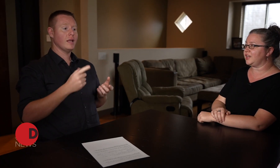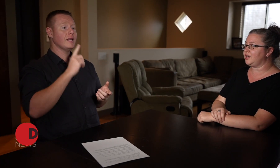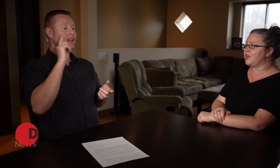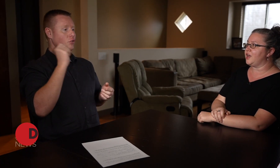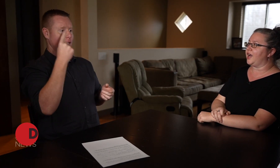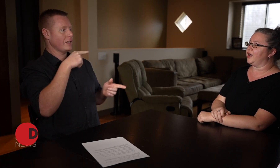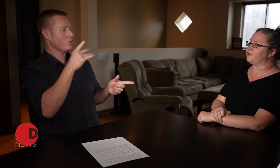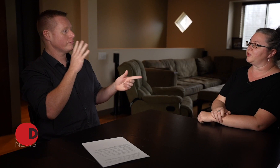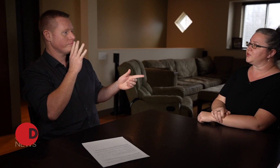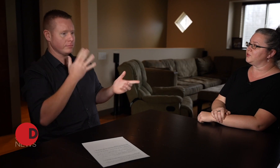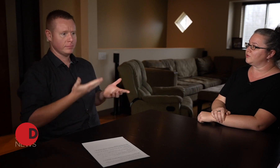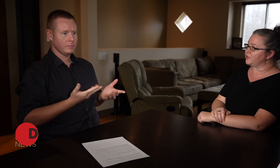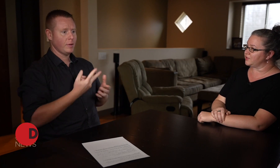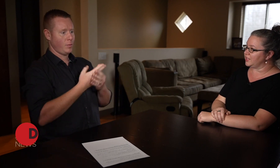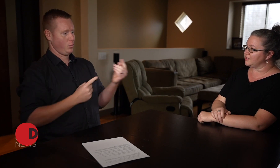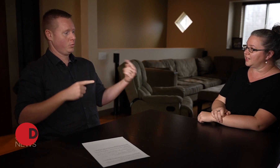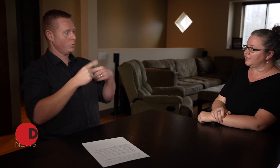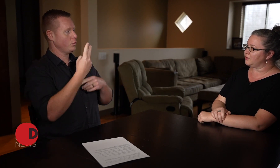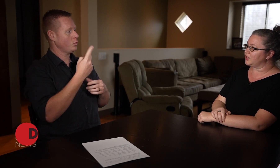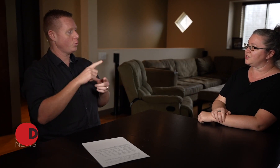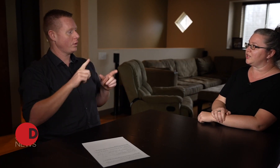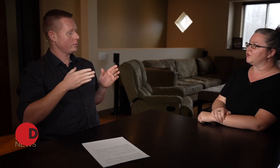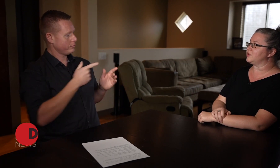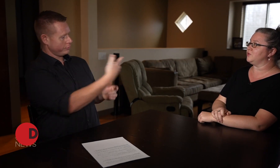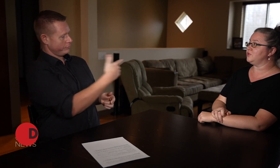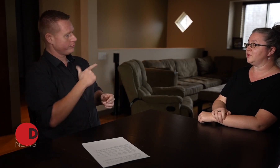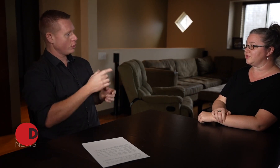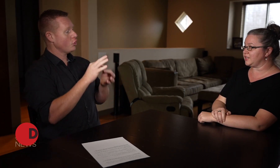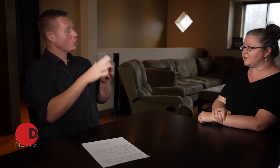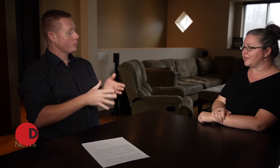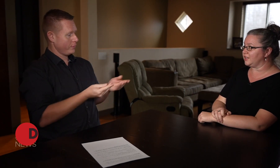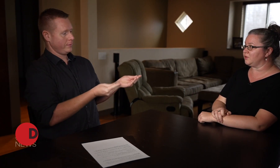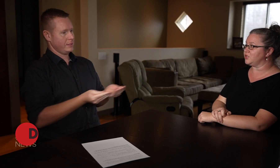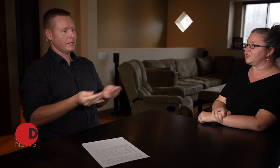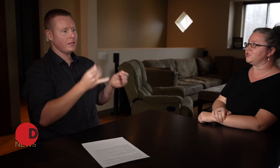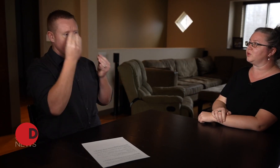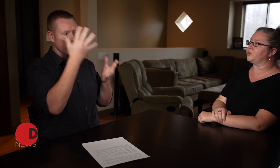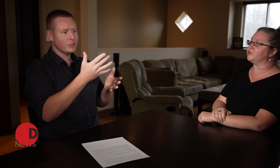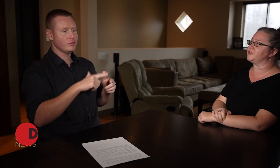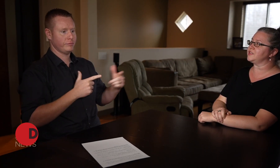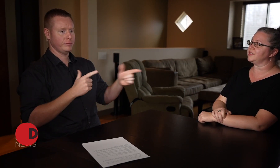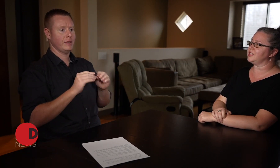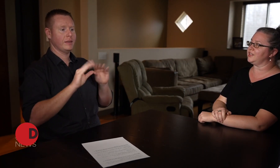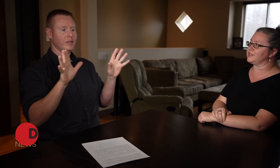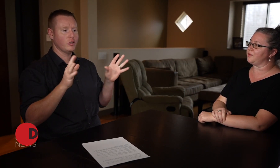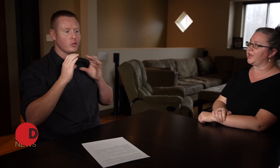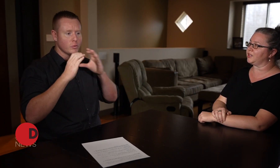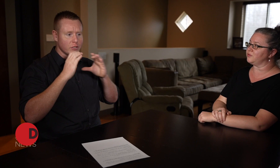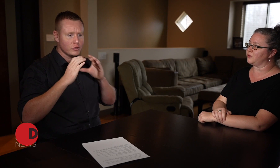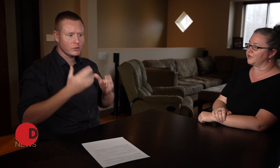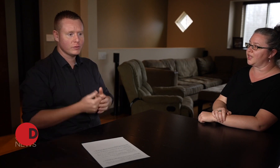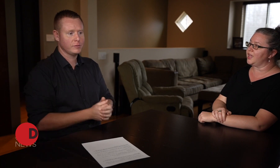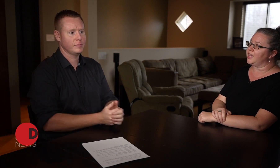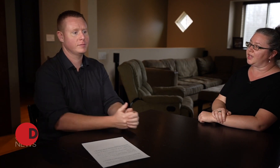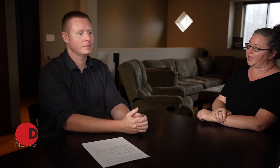don’t understand my signing and Deaf people don’t understand speaking. The interpreter is there to facilitate communication between the two.